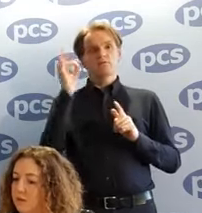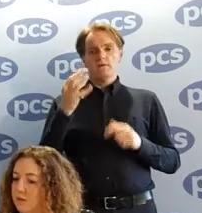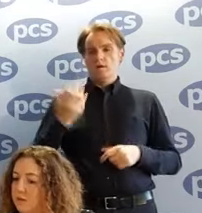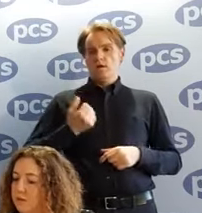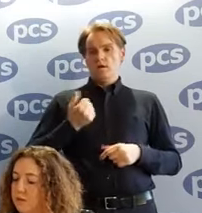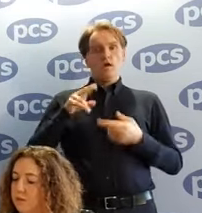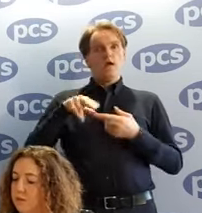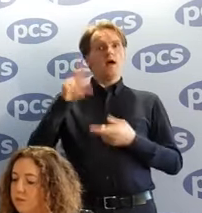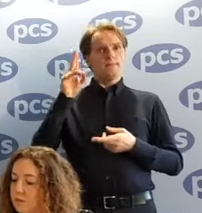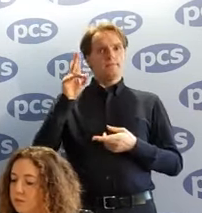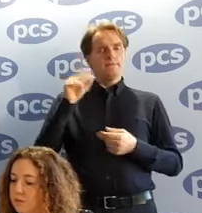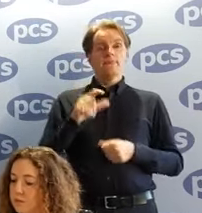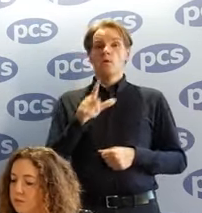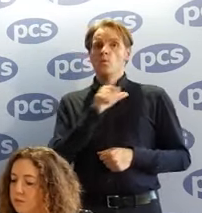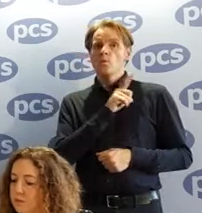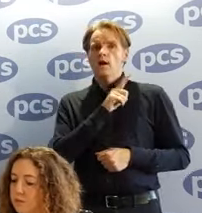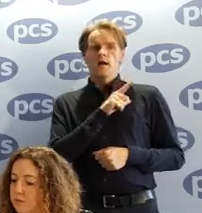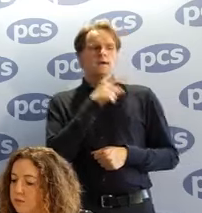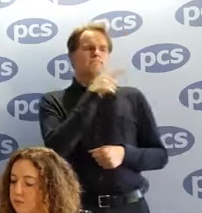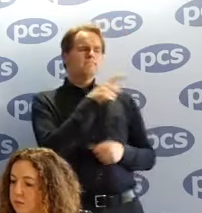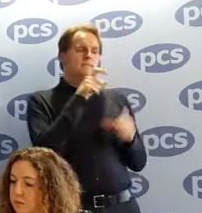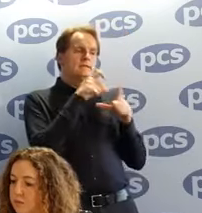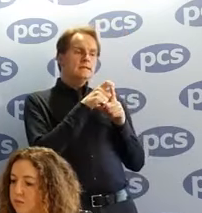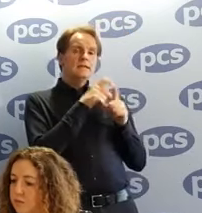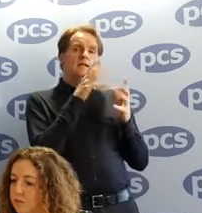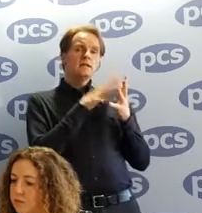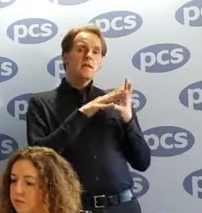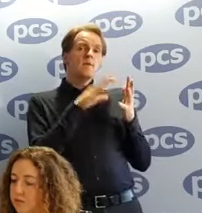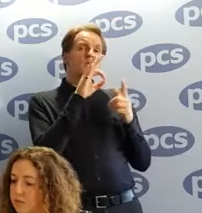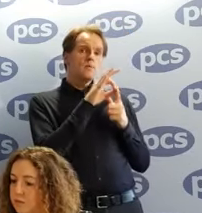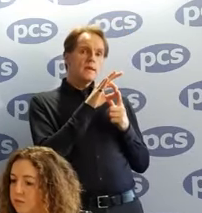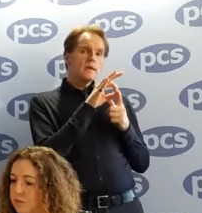remember is, what's happened in the DWP was under a point when the government